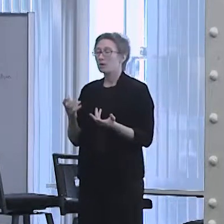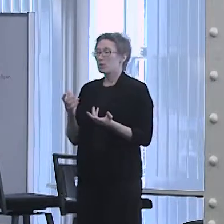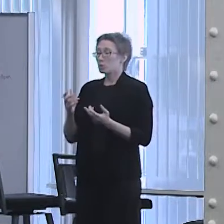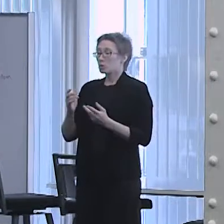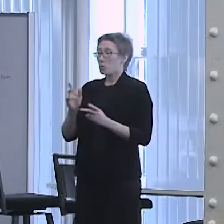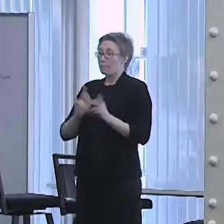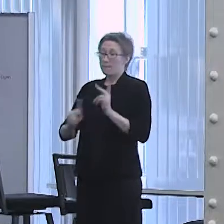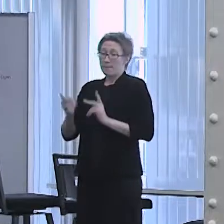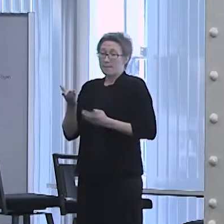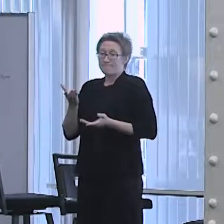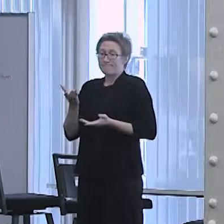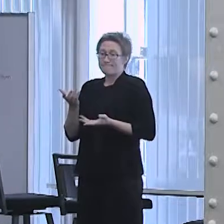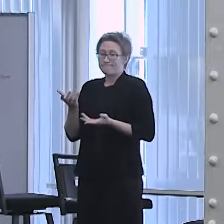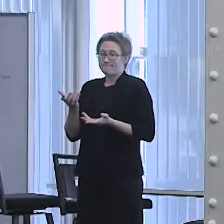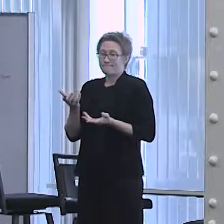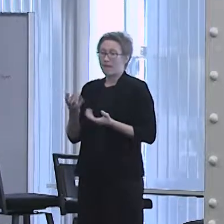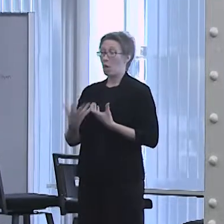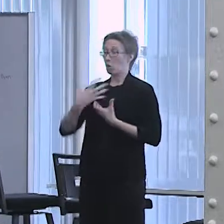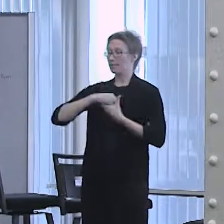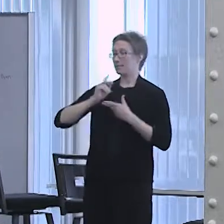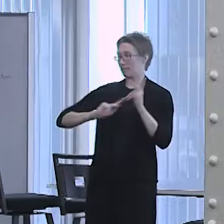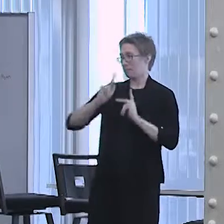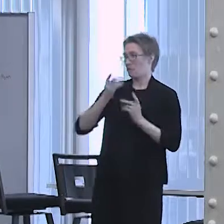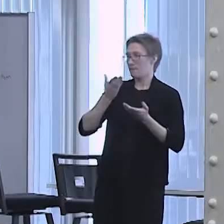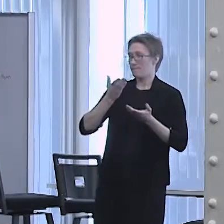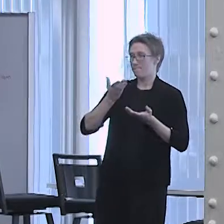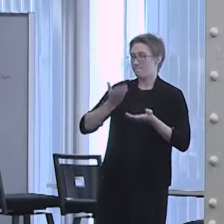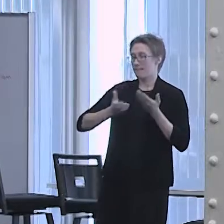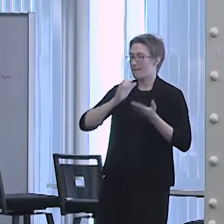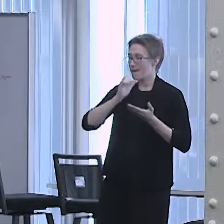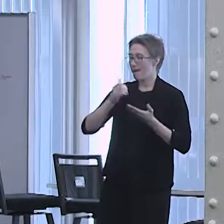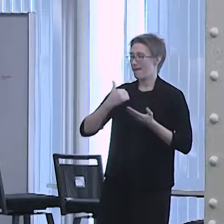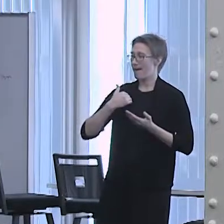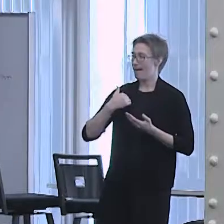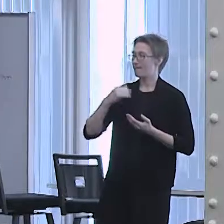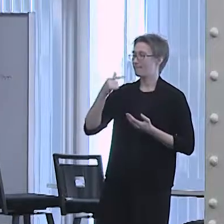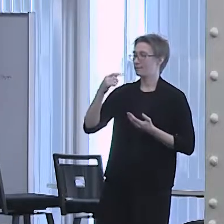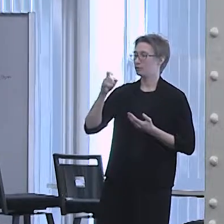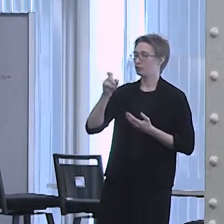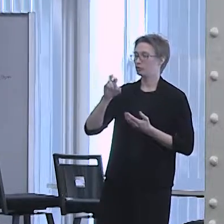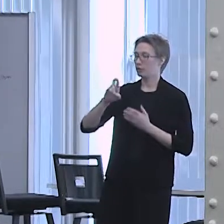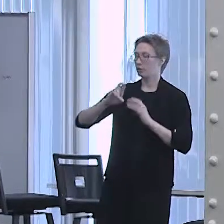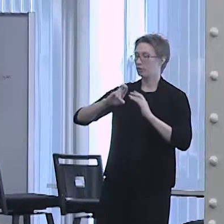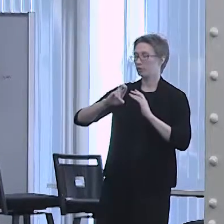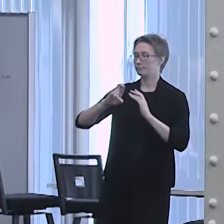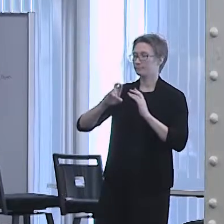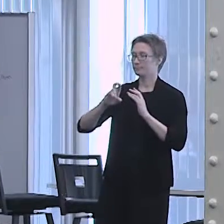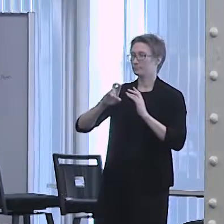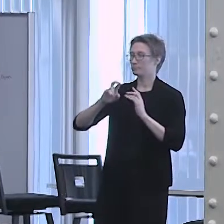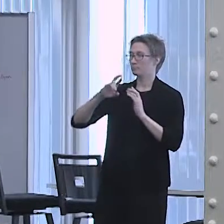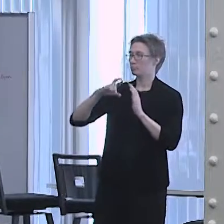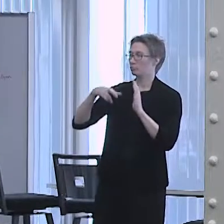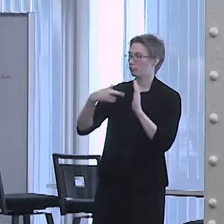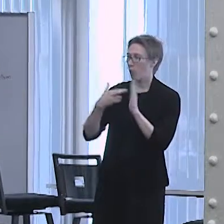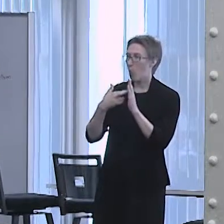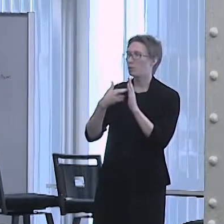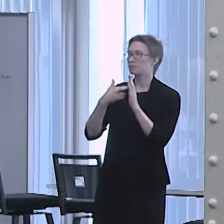the same way non autistic people do. Some of us may not perceive things as being "for boys" or "for girls"